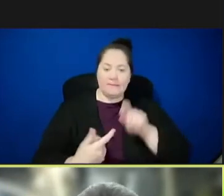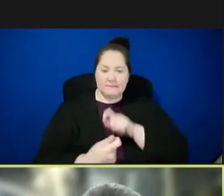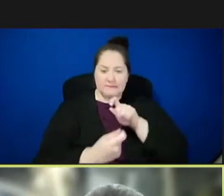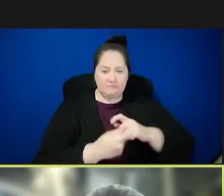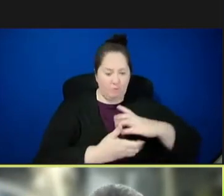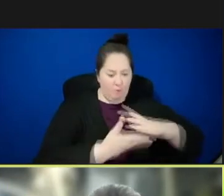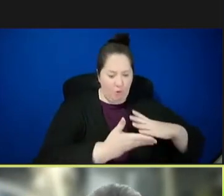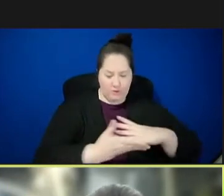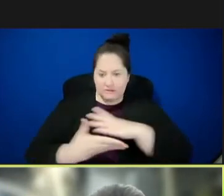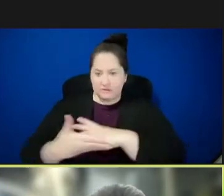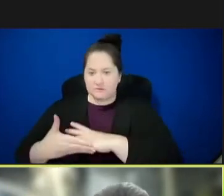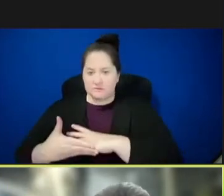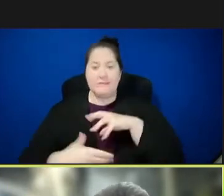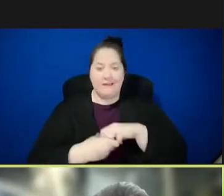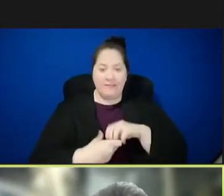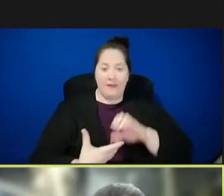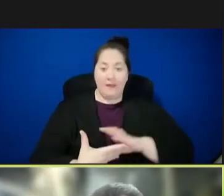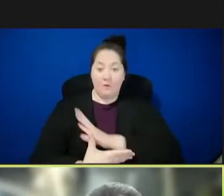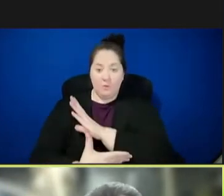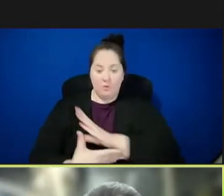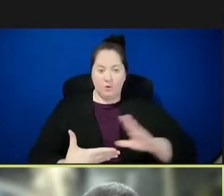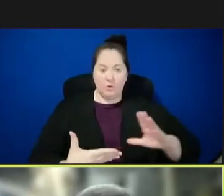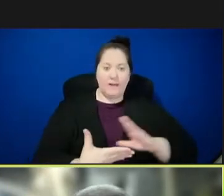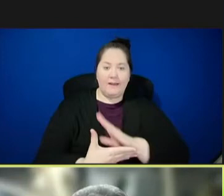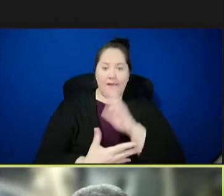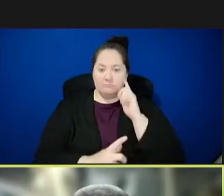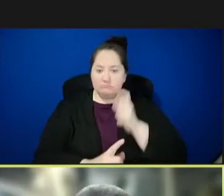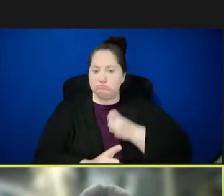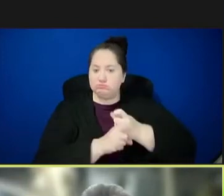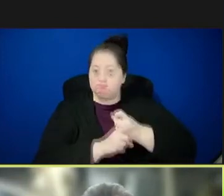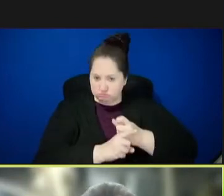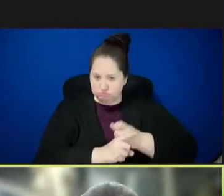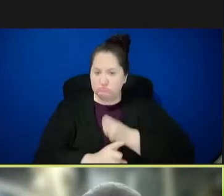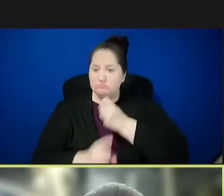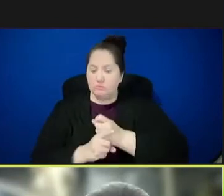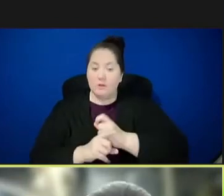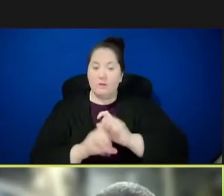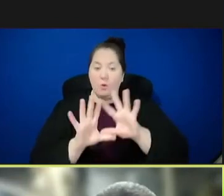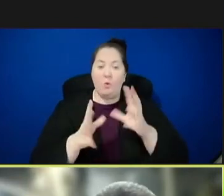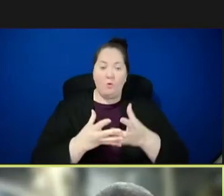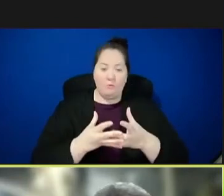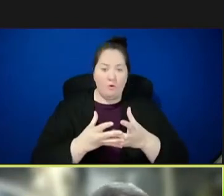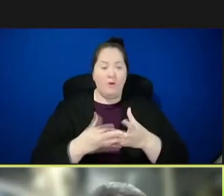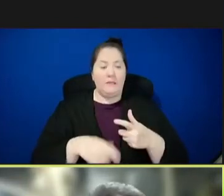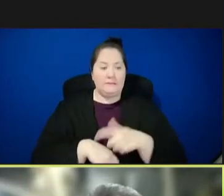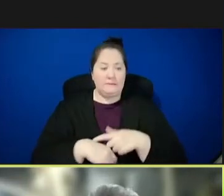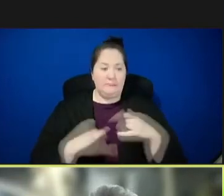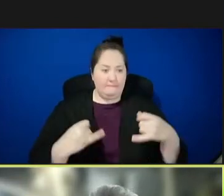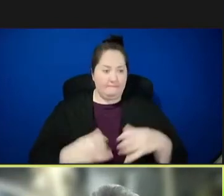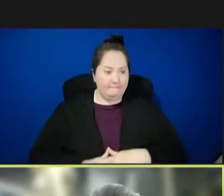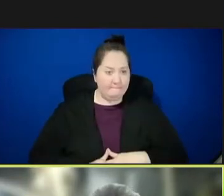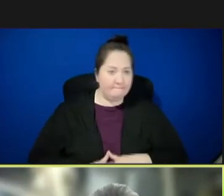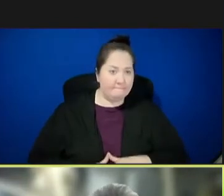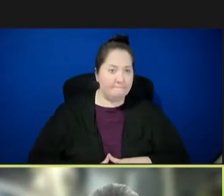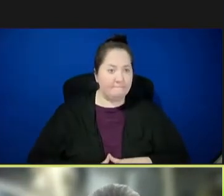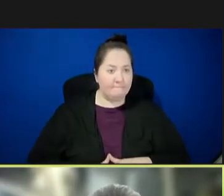that continuum that could have a meaningful impact in the overall timelines. Go to the next slide.